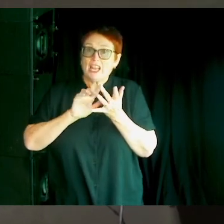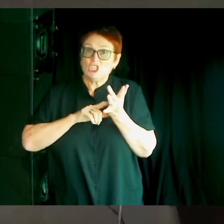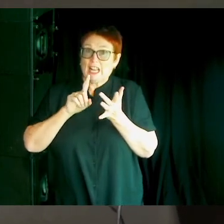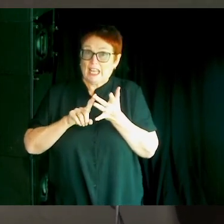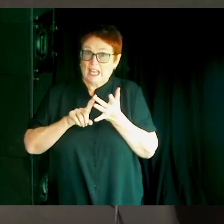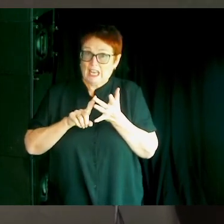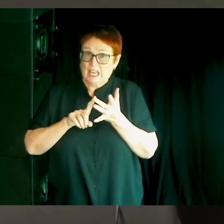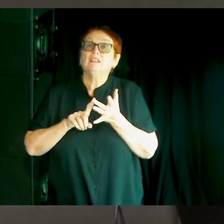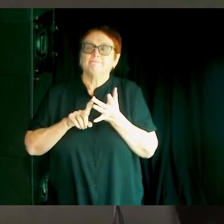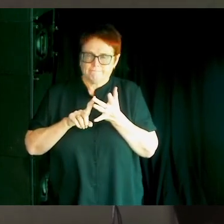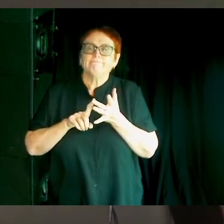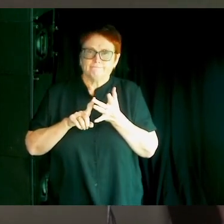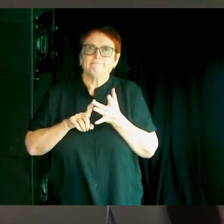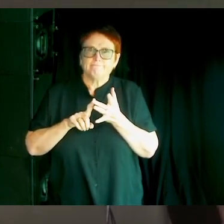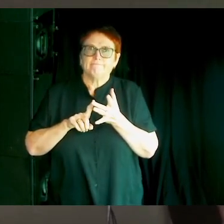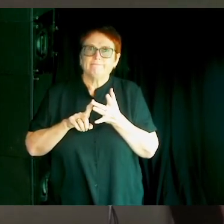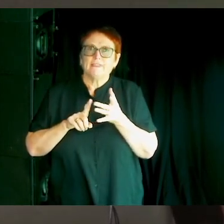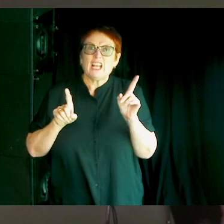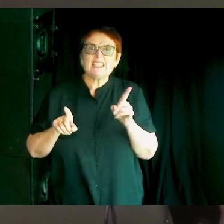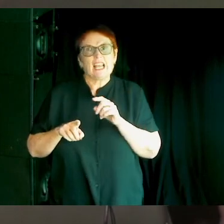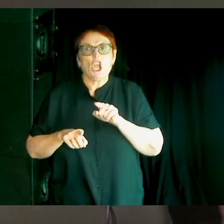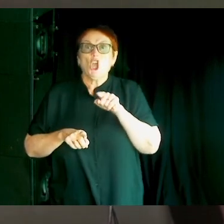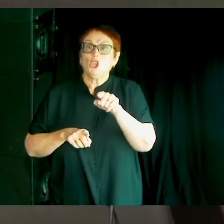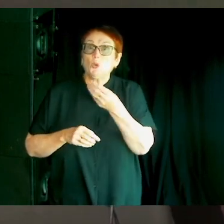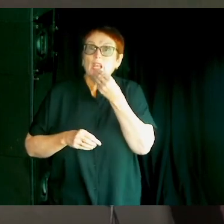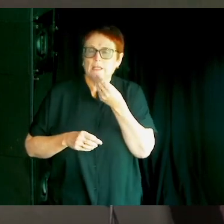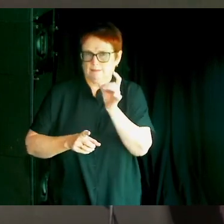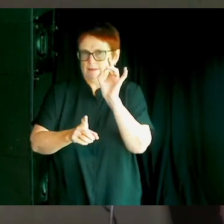that is what I call it at your own risk chili and I actually say in Emily Yeoh